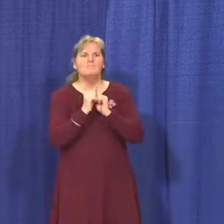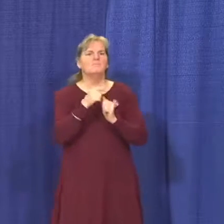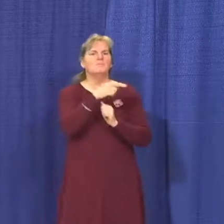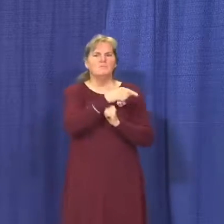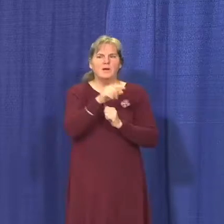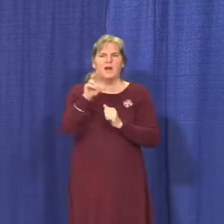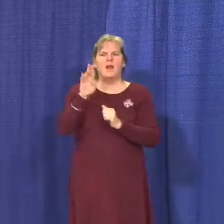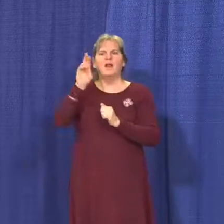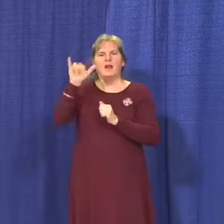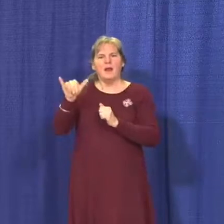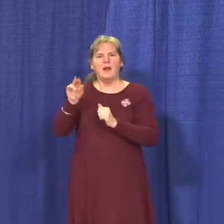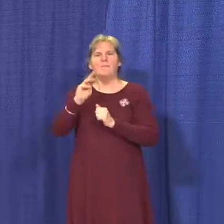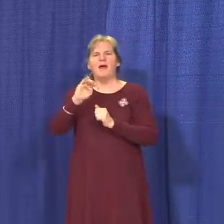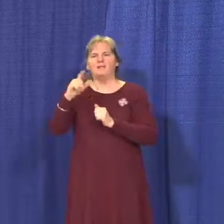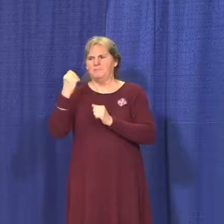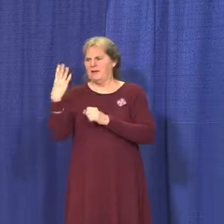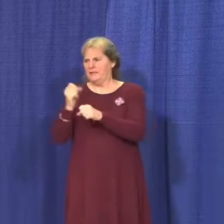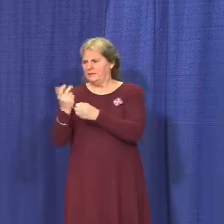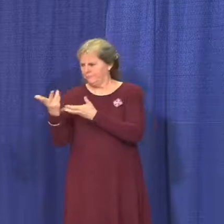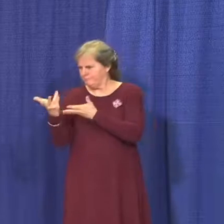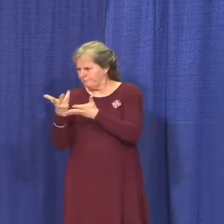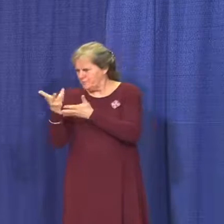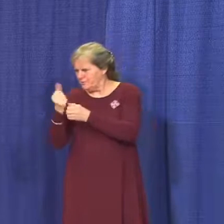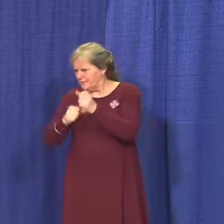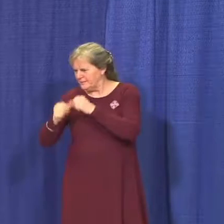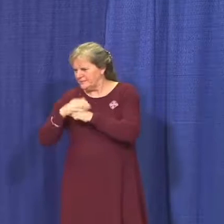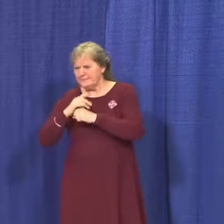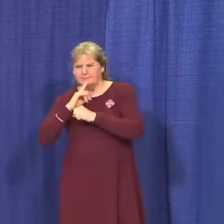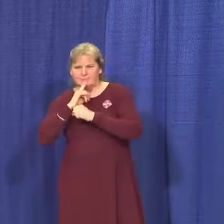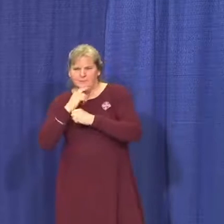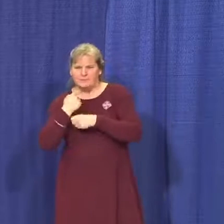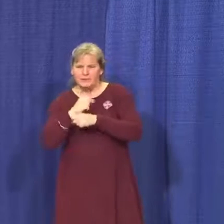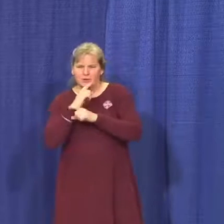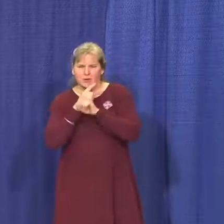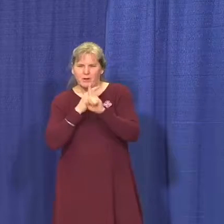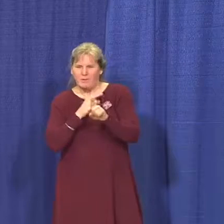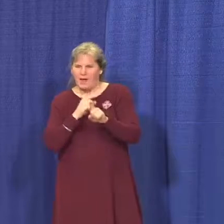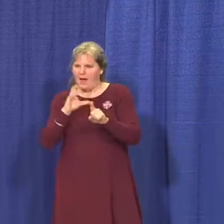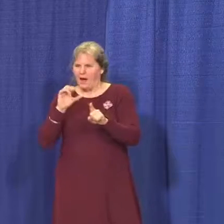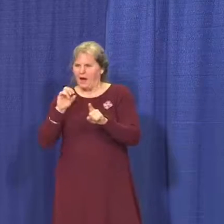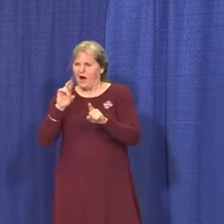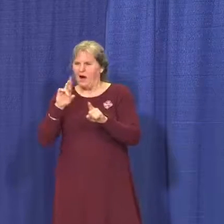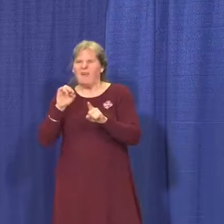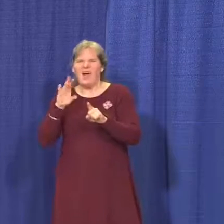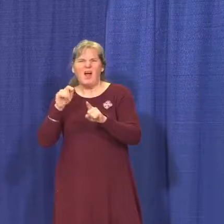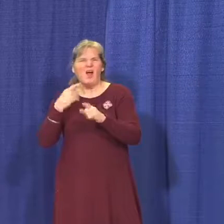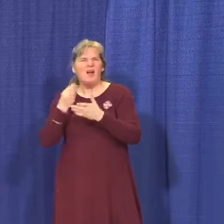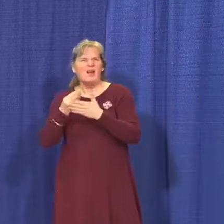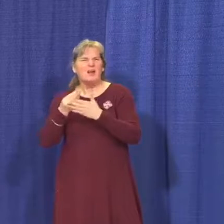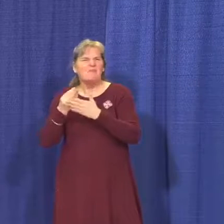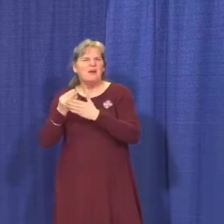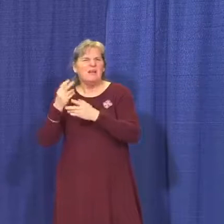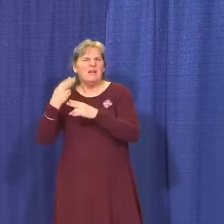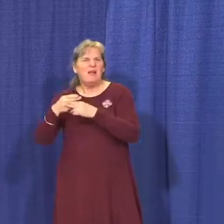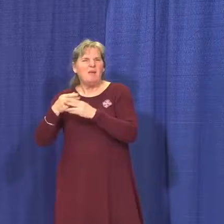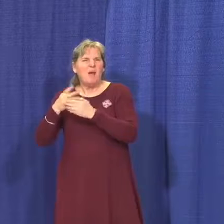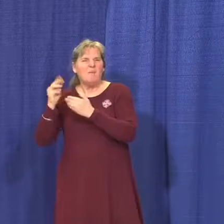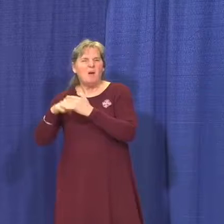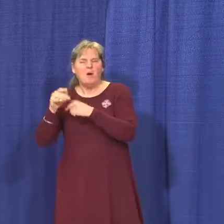MP Larry Bagnell over the next last number of years and we wanted to make sure that this funding would address, --